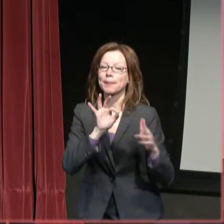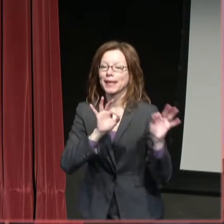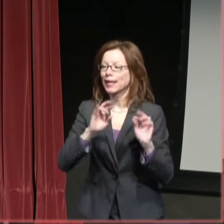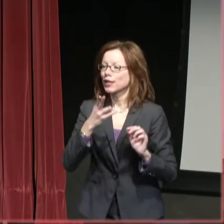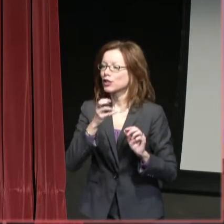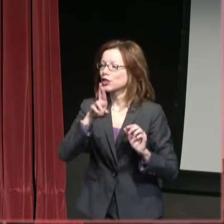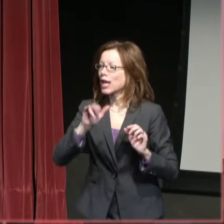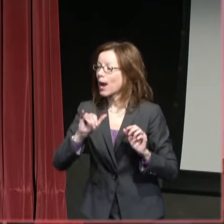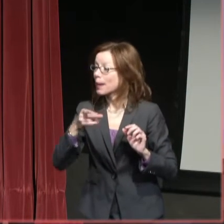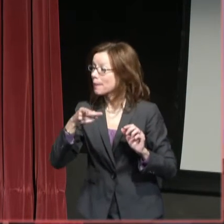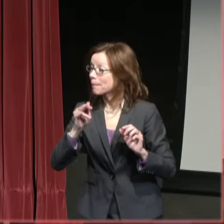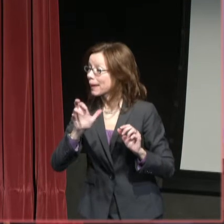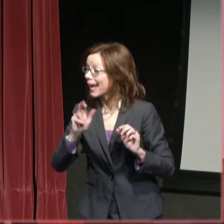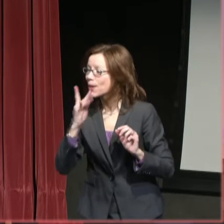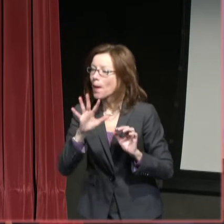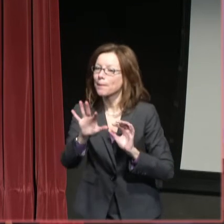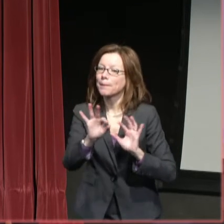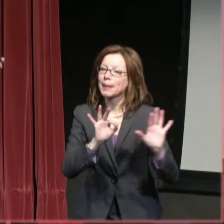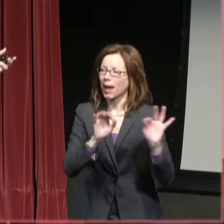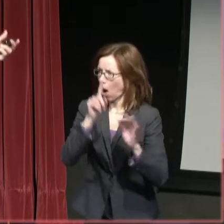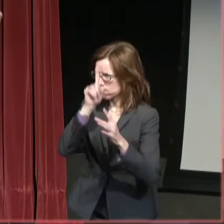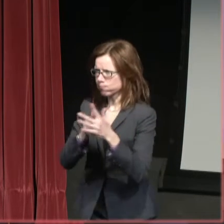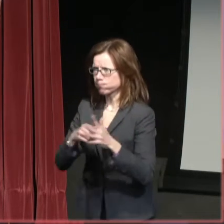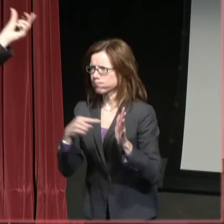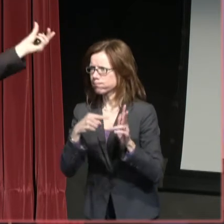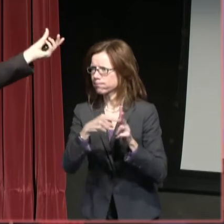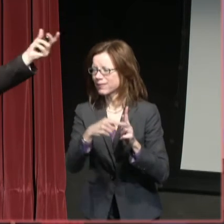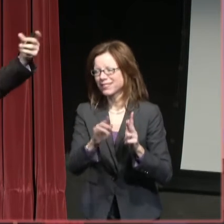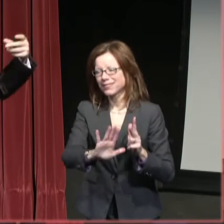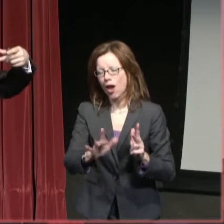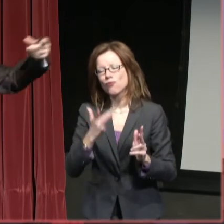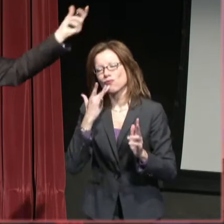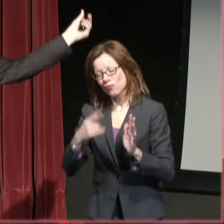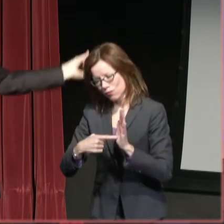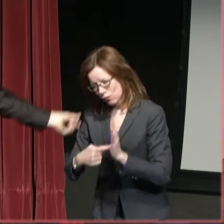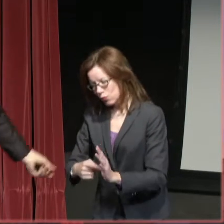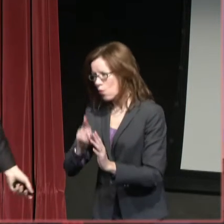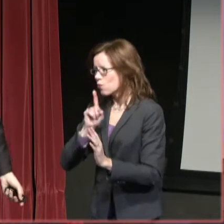and choose the things you want to make the point you want. It's better to be more statistical and show